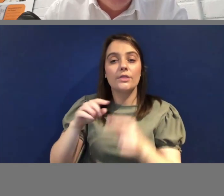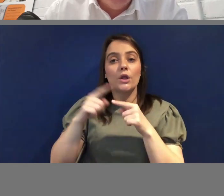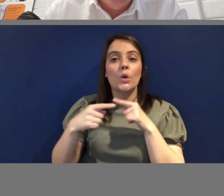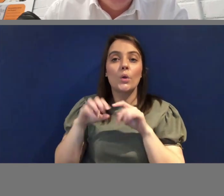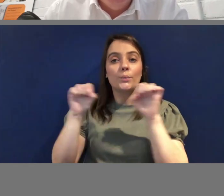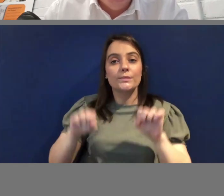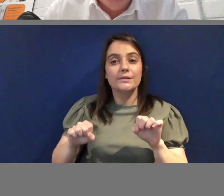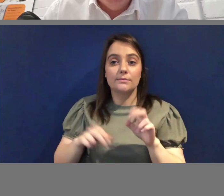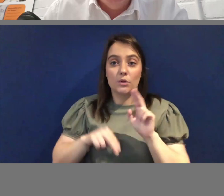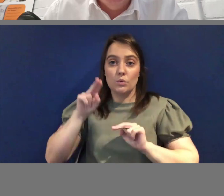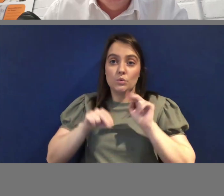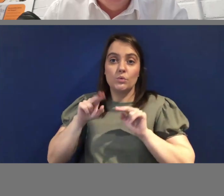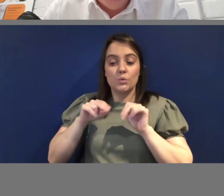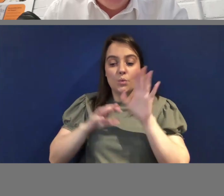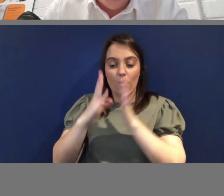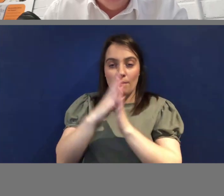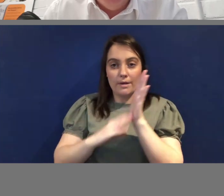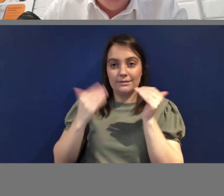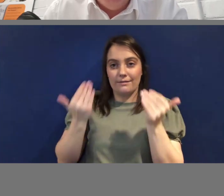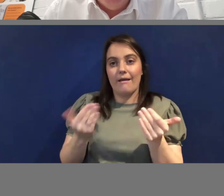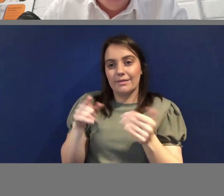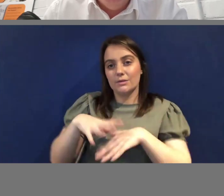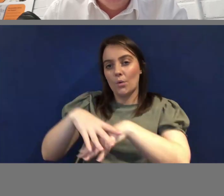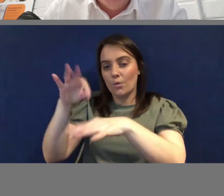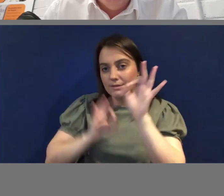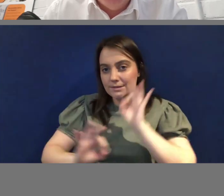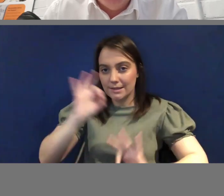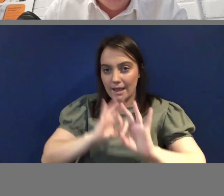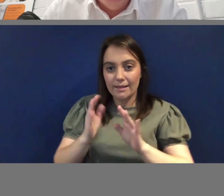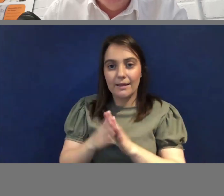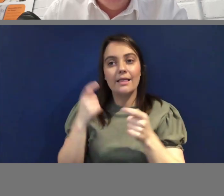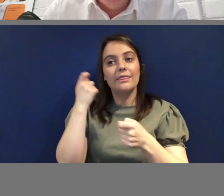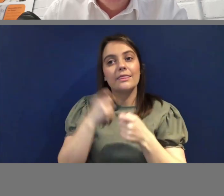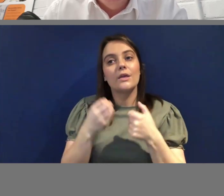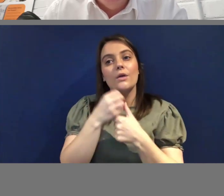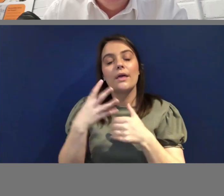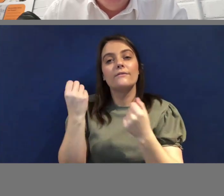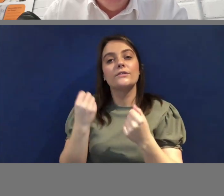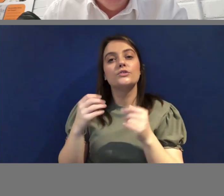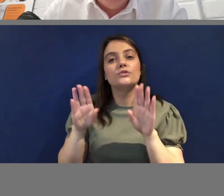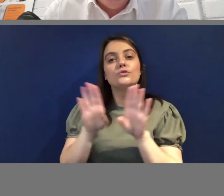modern styles in place now and over here we've got an image of a door release so you don't actually